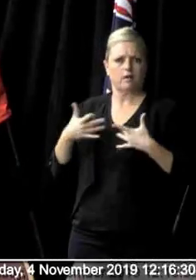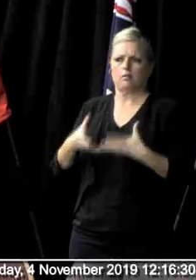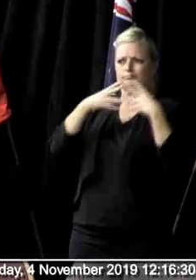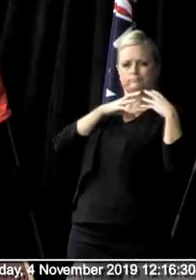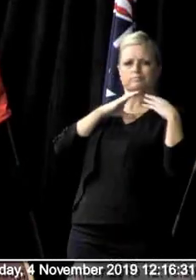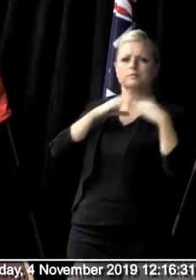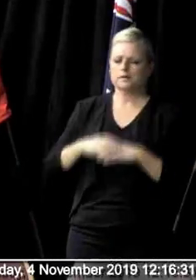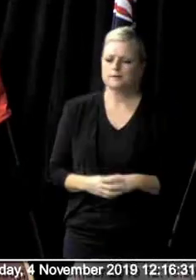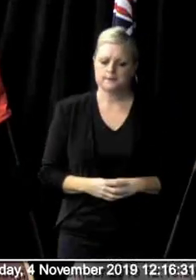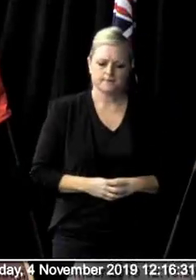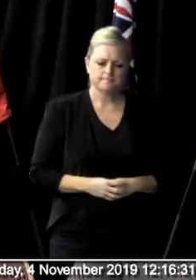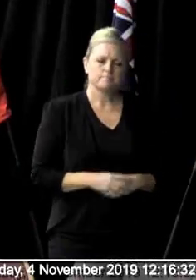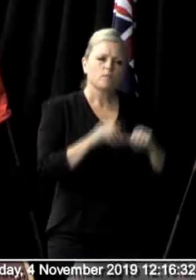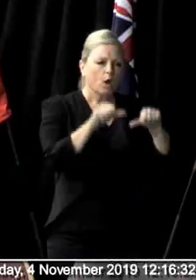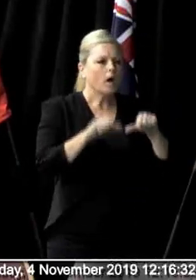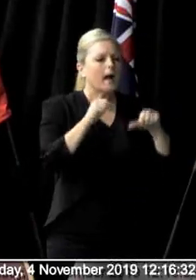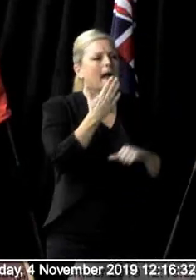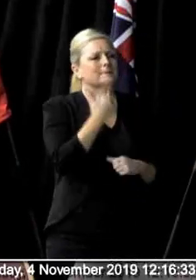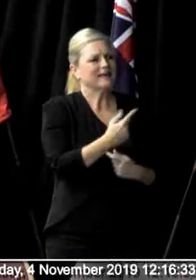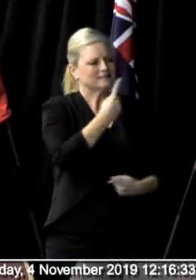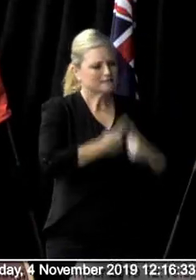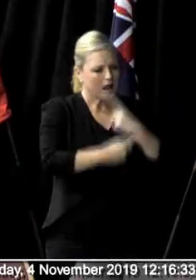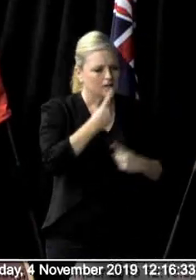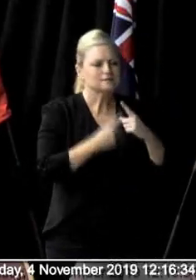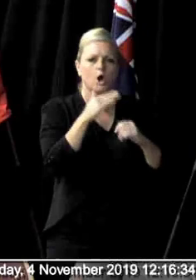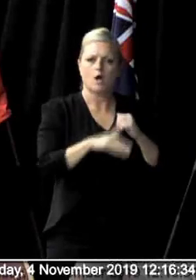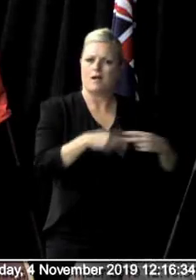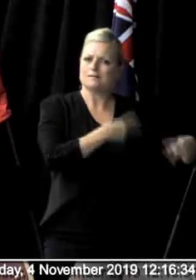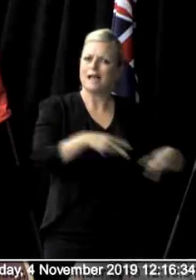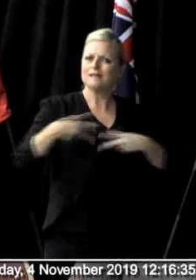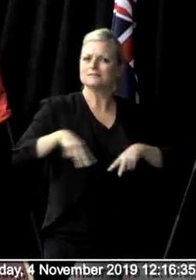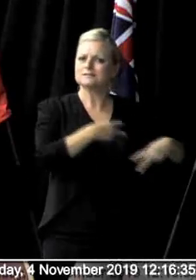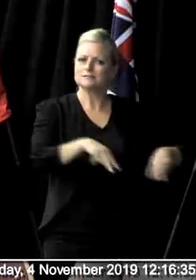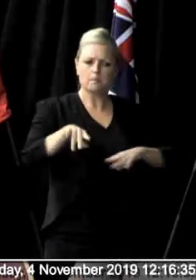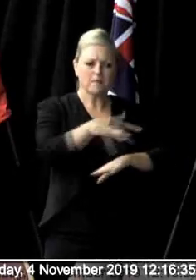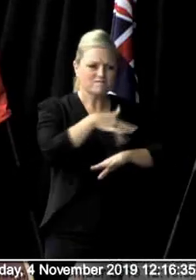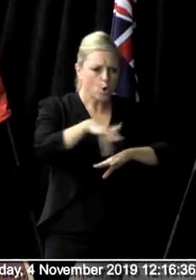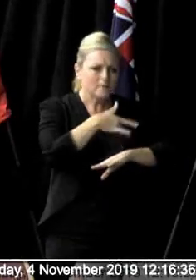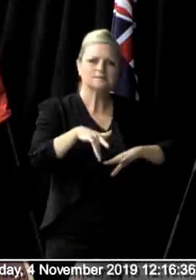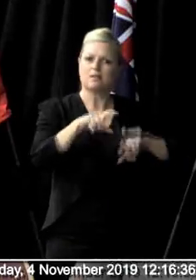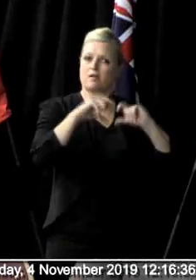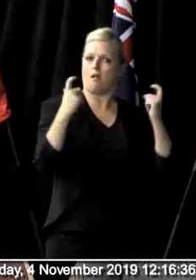Can you tell the Commission about a dance performance that your daughter’s class did in front of the whole school in grade one?